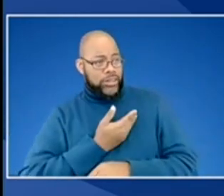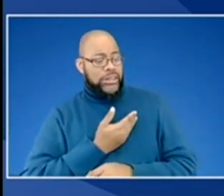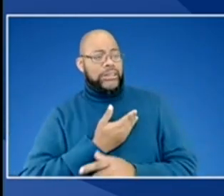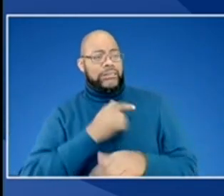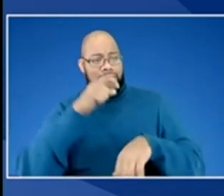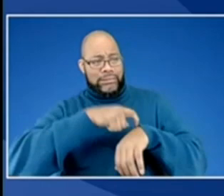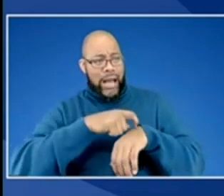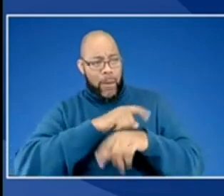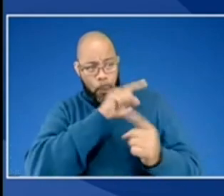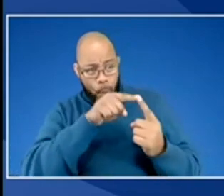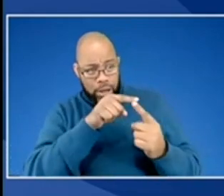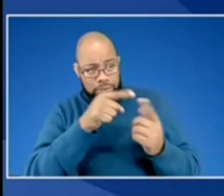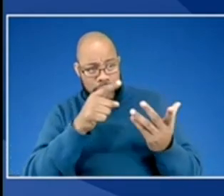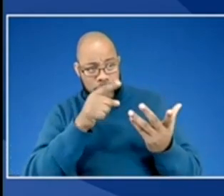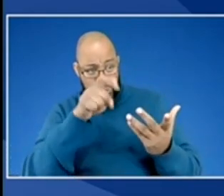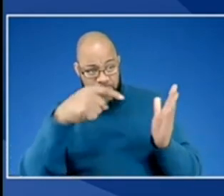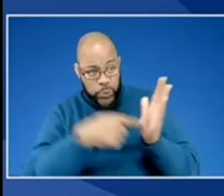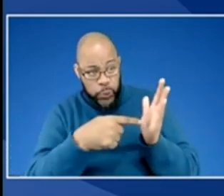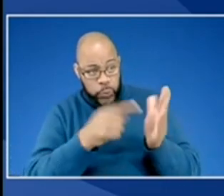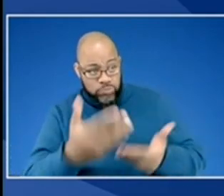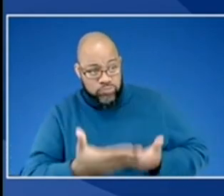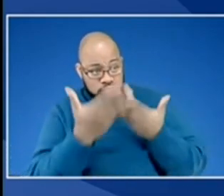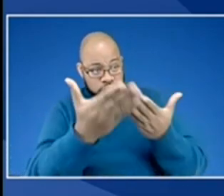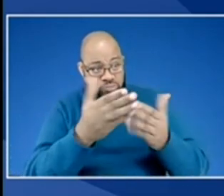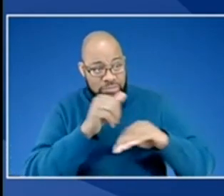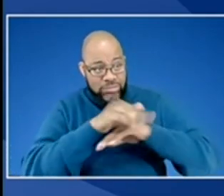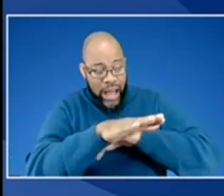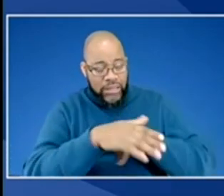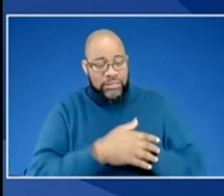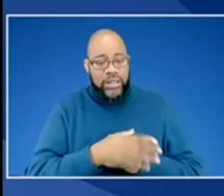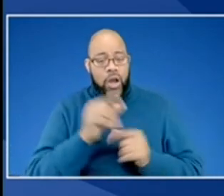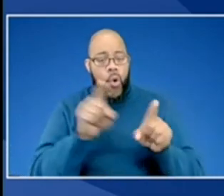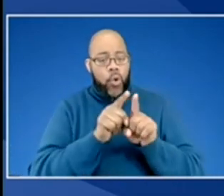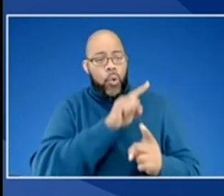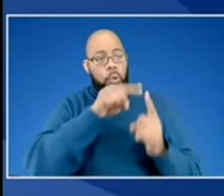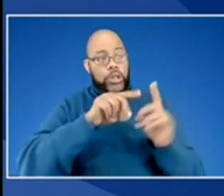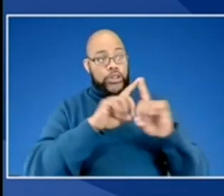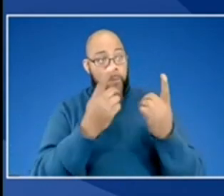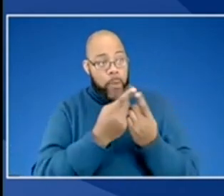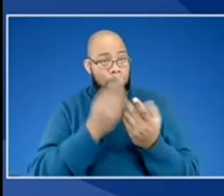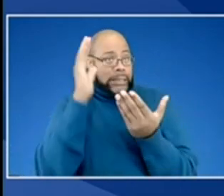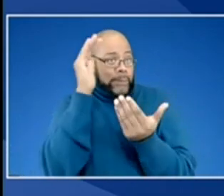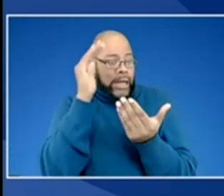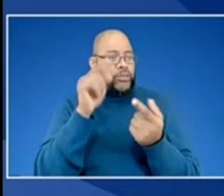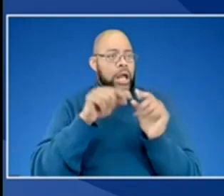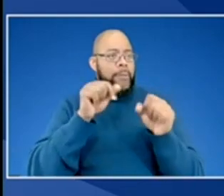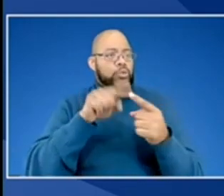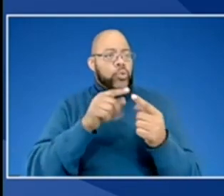of when you need proposals in and then also when the Department anticipates being able to get through all that, because,